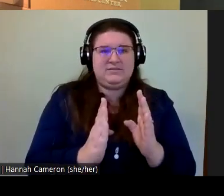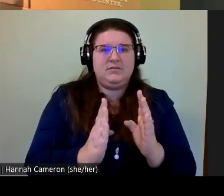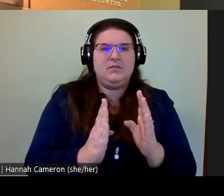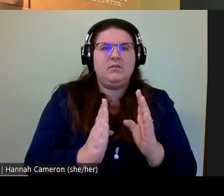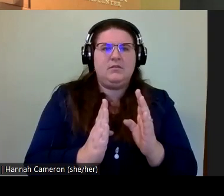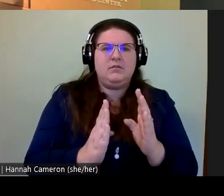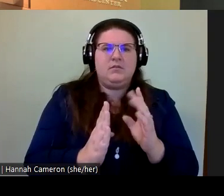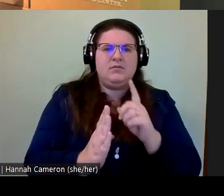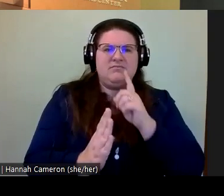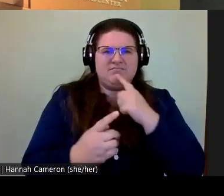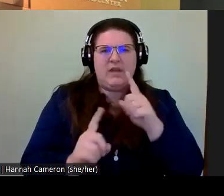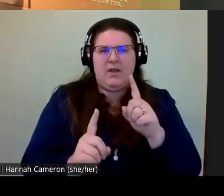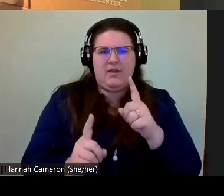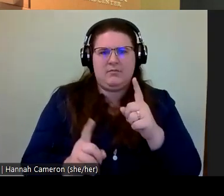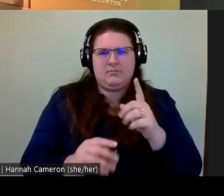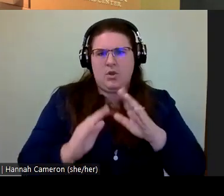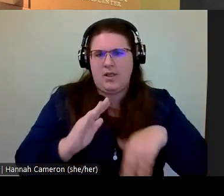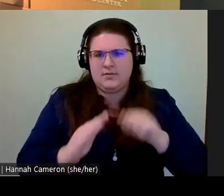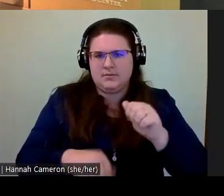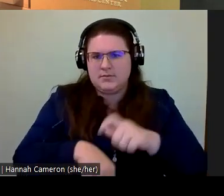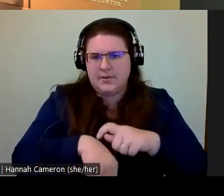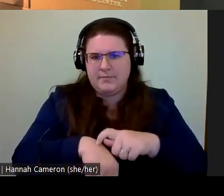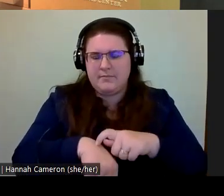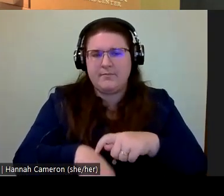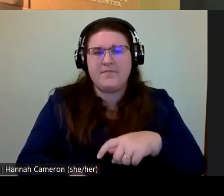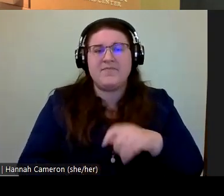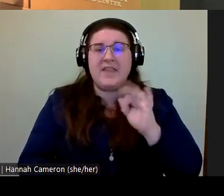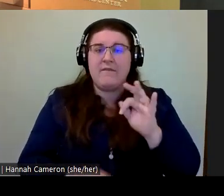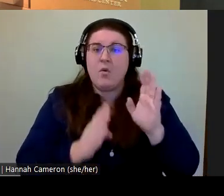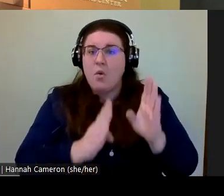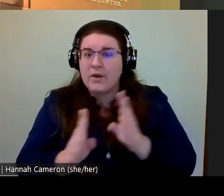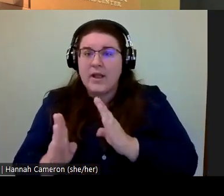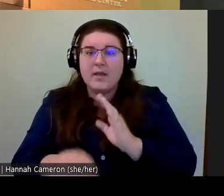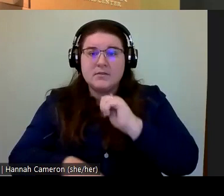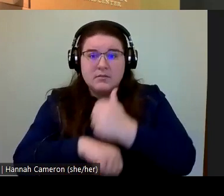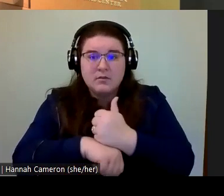healthare if you organize it and if you do this well it could make a really big difference uh then